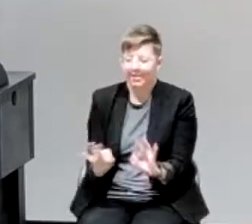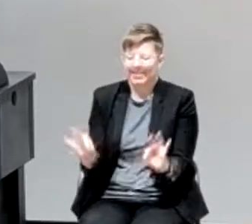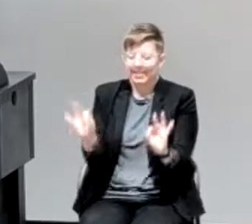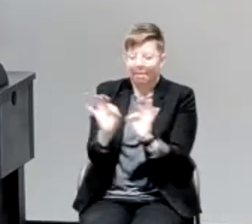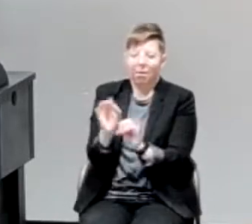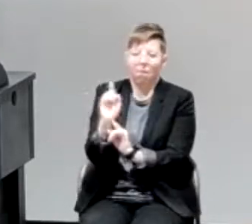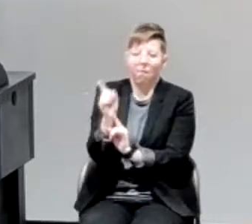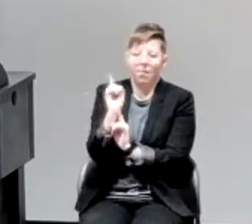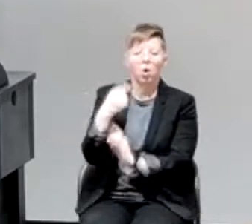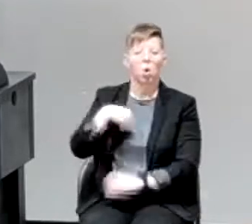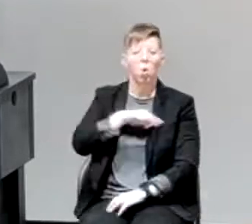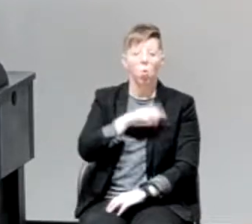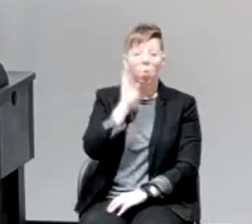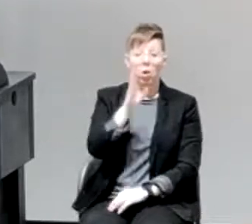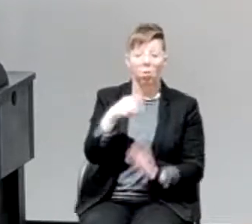BSometer as your measure of accountability.